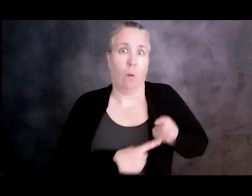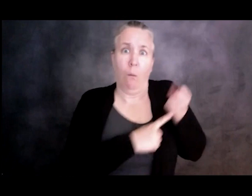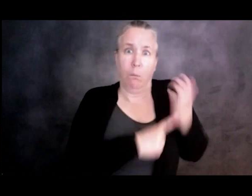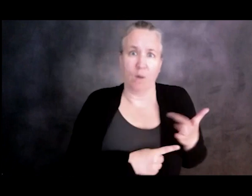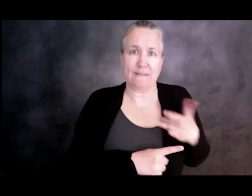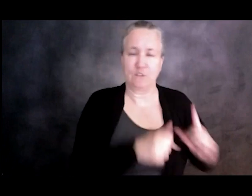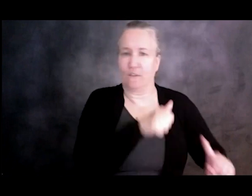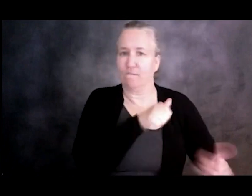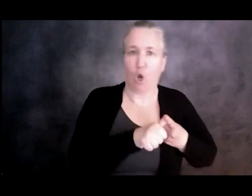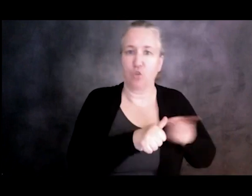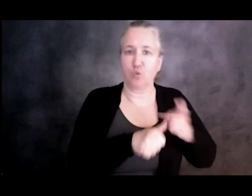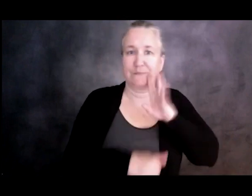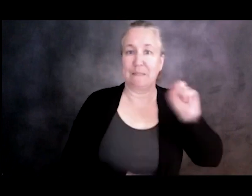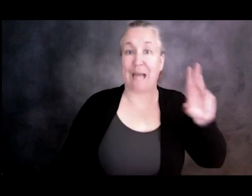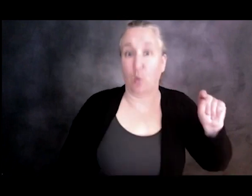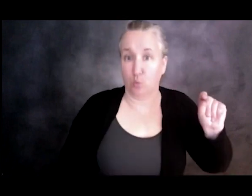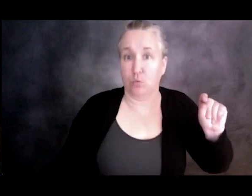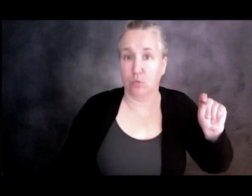to speak out through their art form.